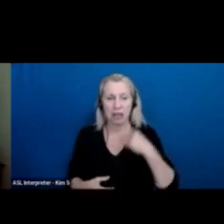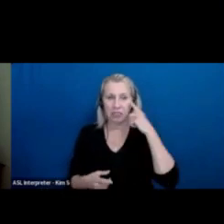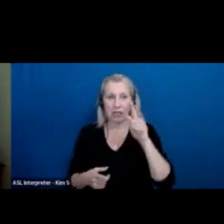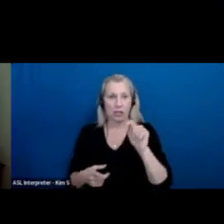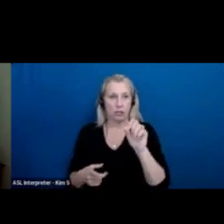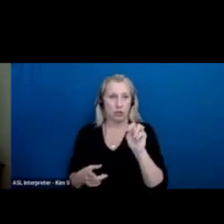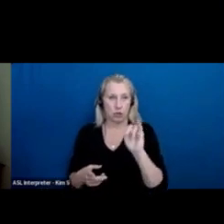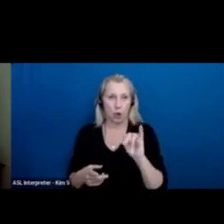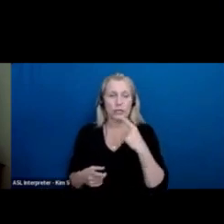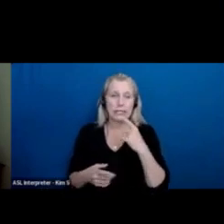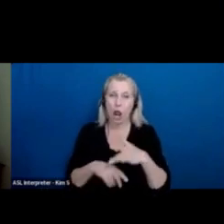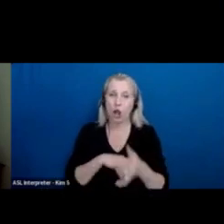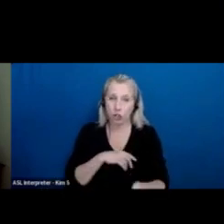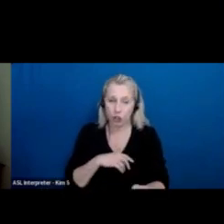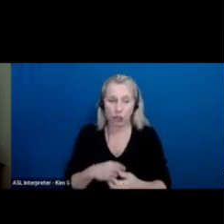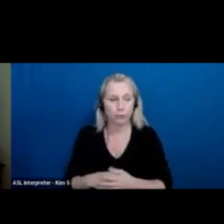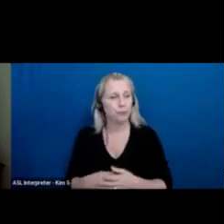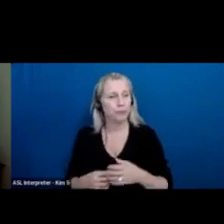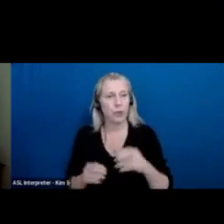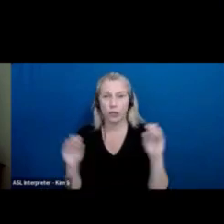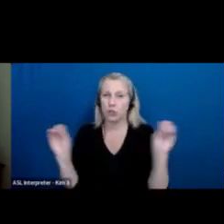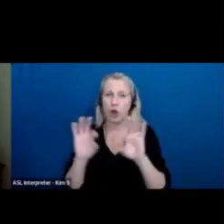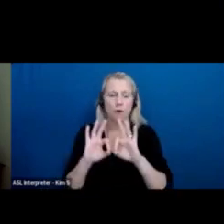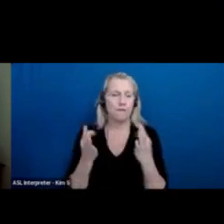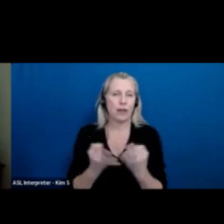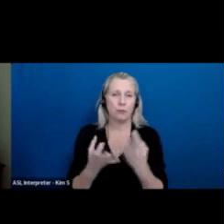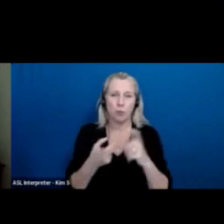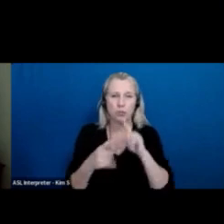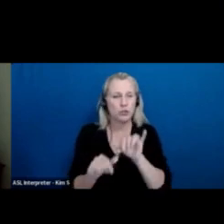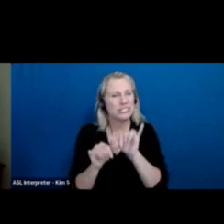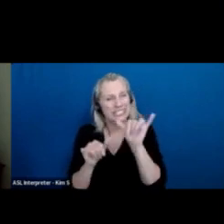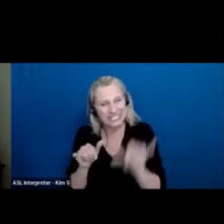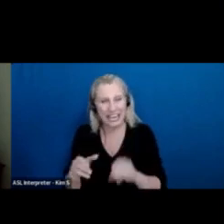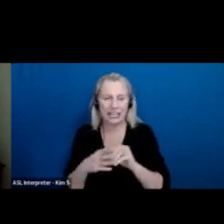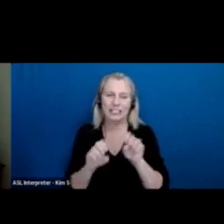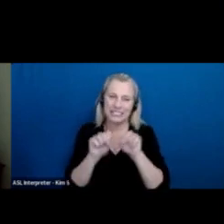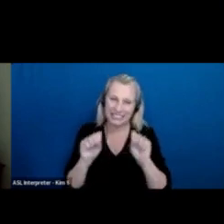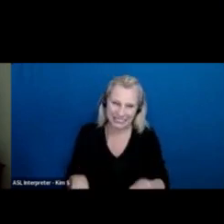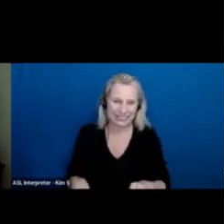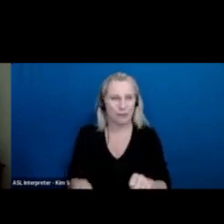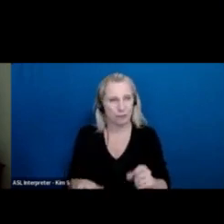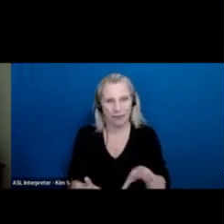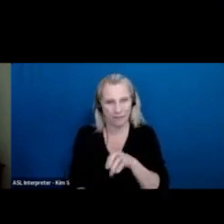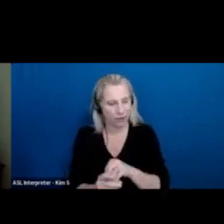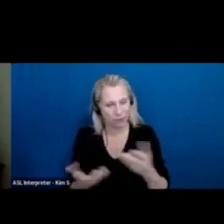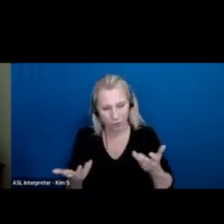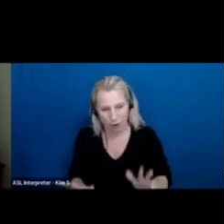earlier about, you know, no family wants to stay involved with systems. And so we're working to understand what's